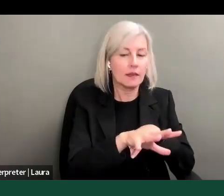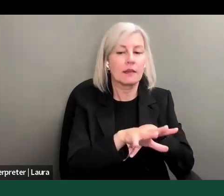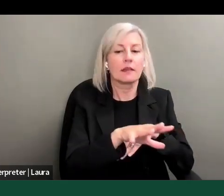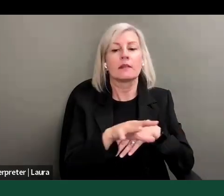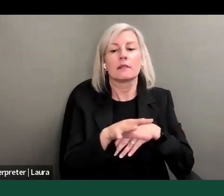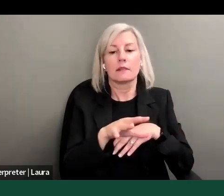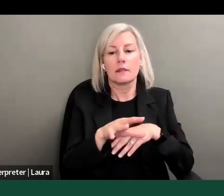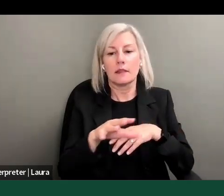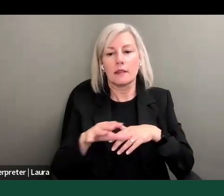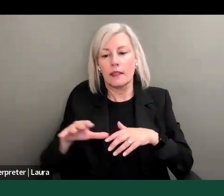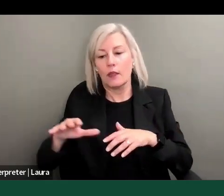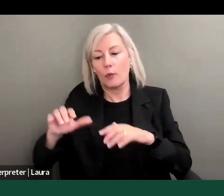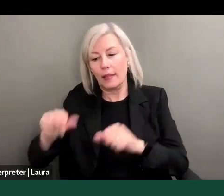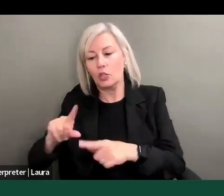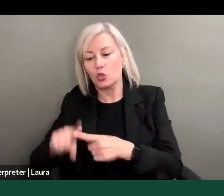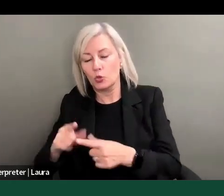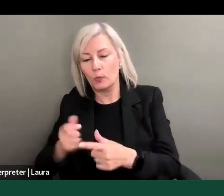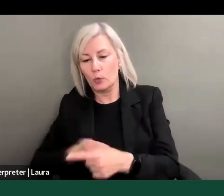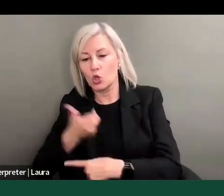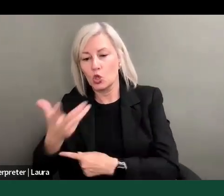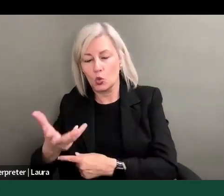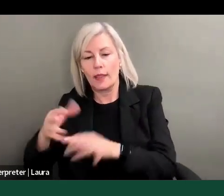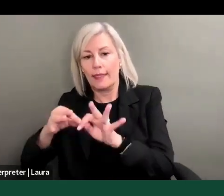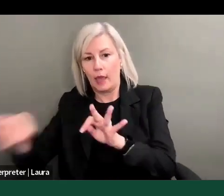produce the language. So that can help with some of our